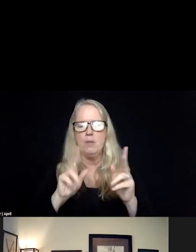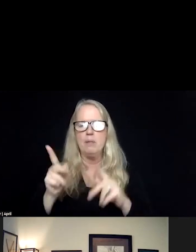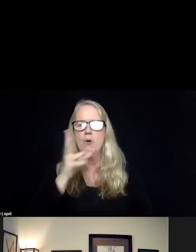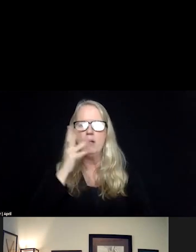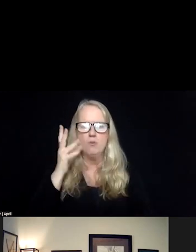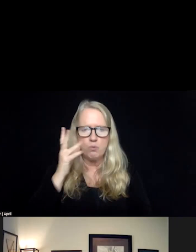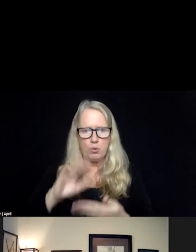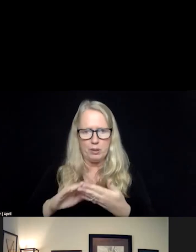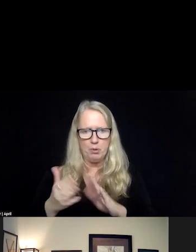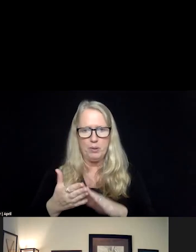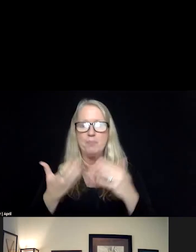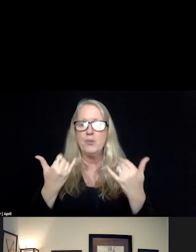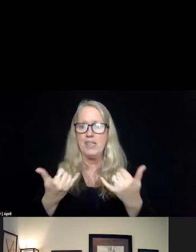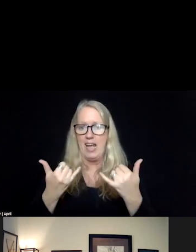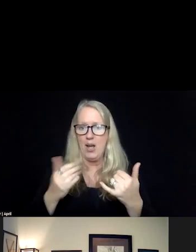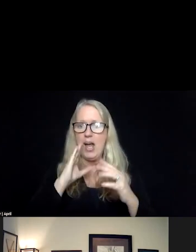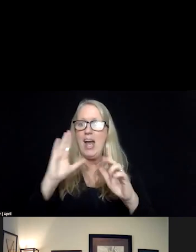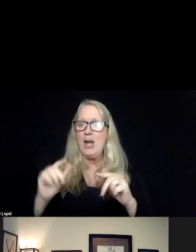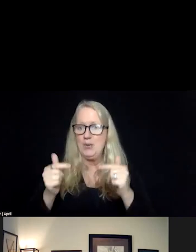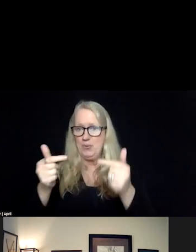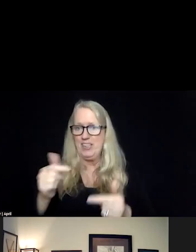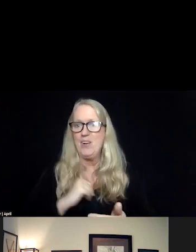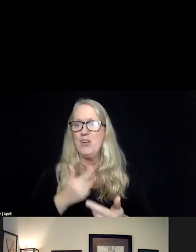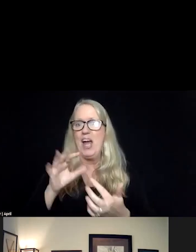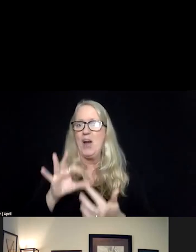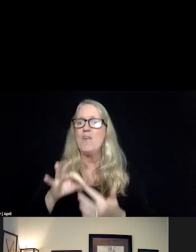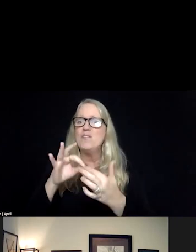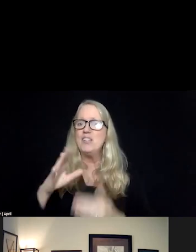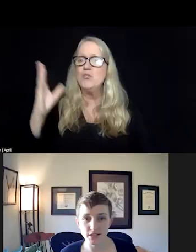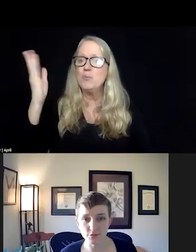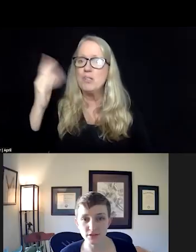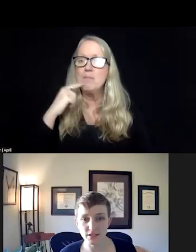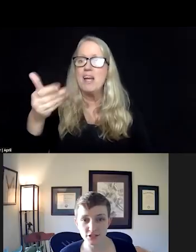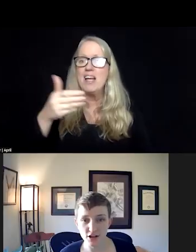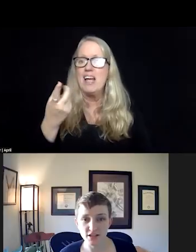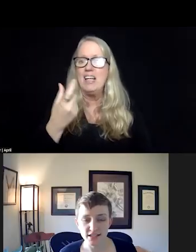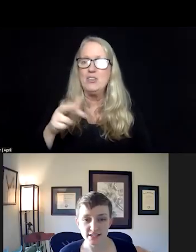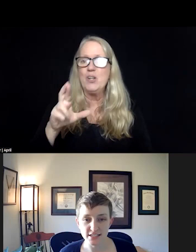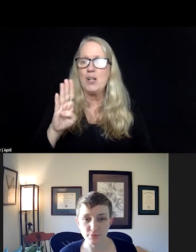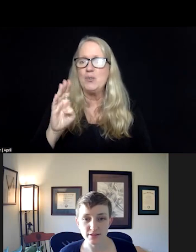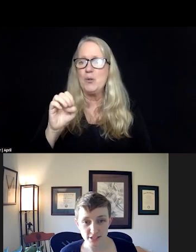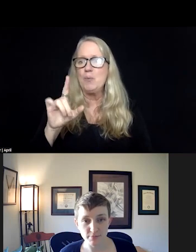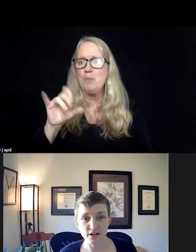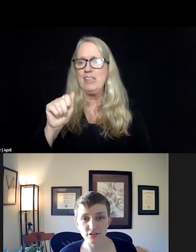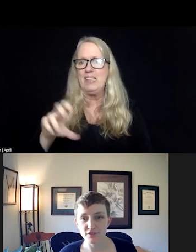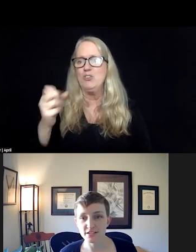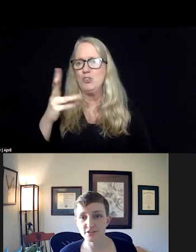WITH THAT, I AM GOING TO TURN TO THE FEATURED PRESENTATION. WELCOME BILLINA SHAW AND BETNANY MYERS.